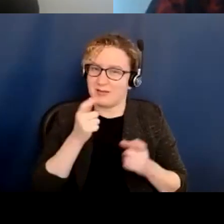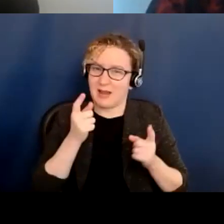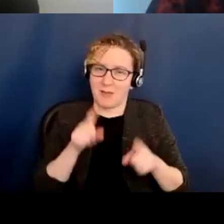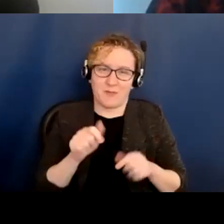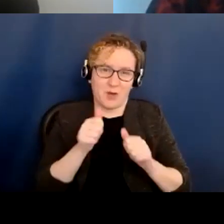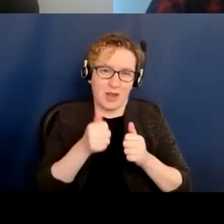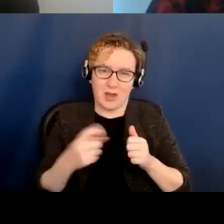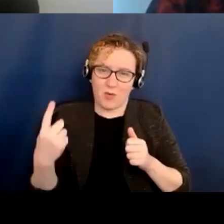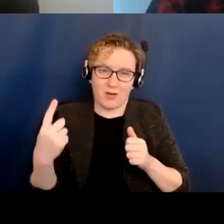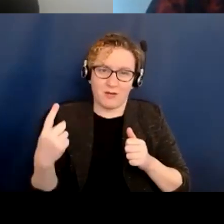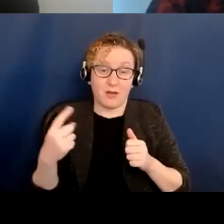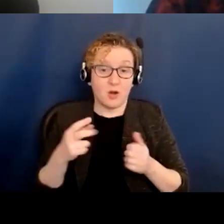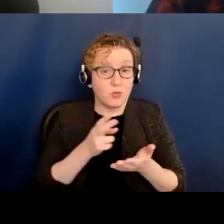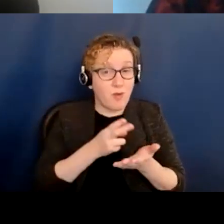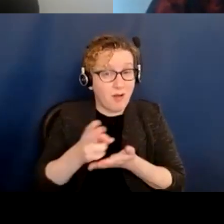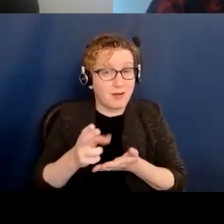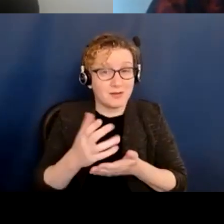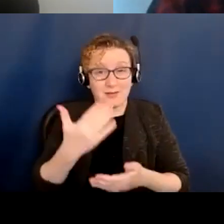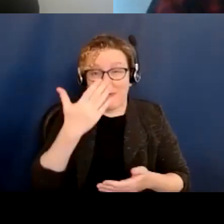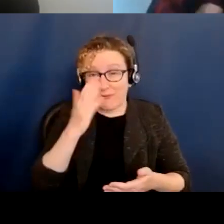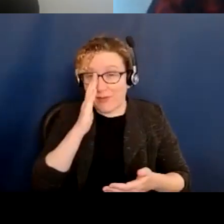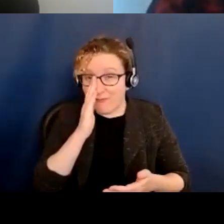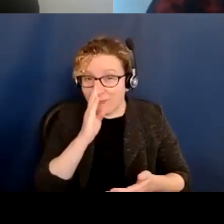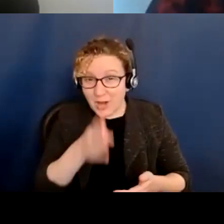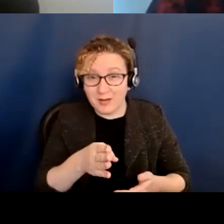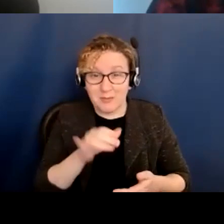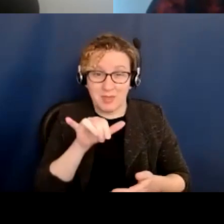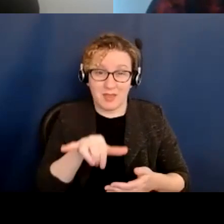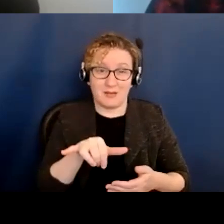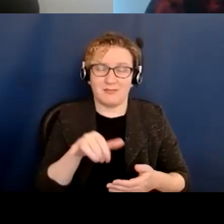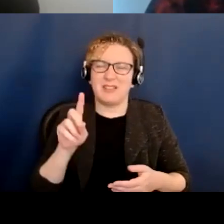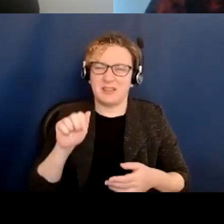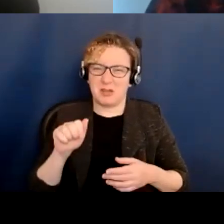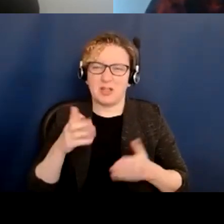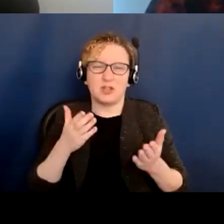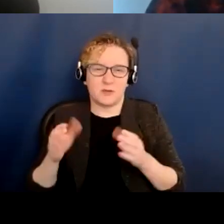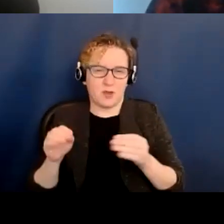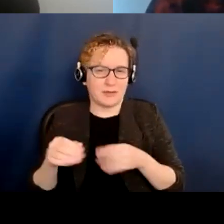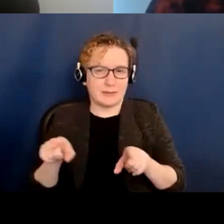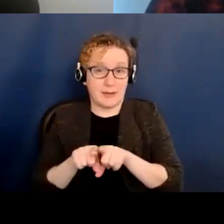We’re very honest and upfront about that and the disability office tells them the same thing.